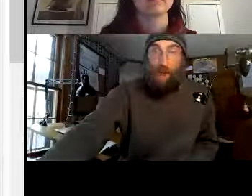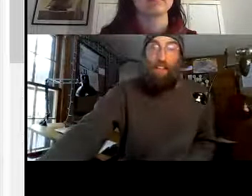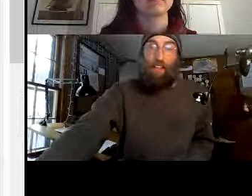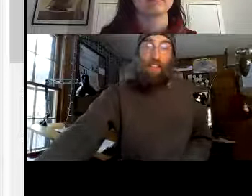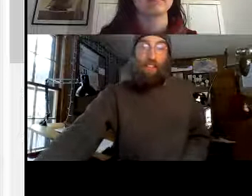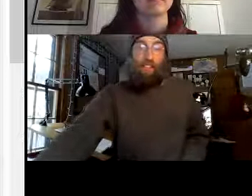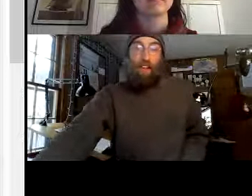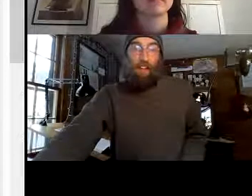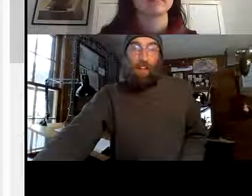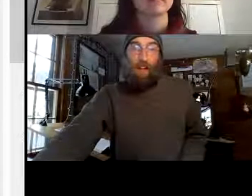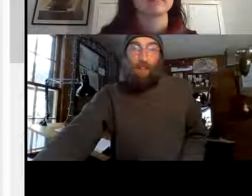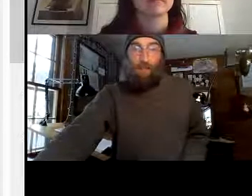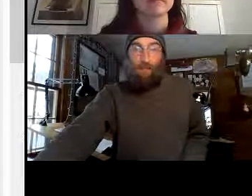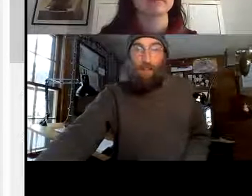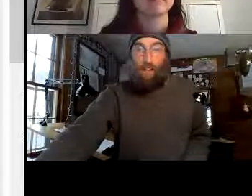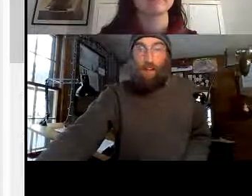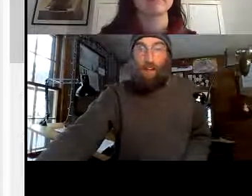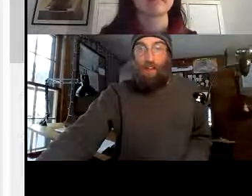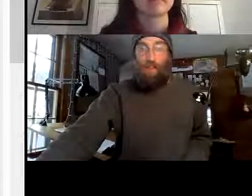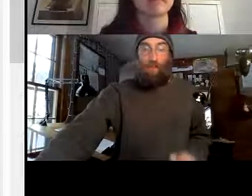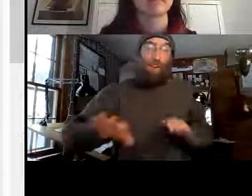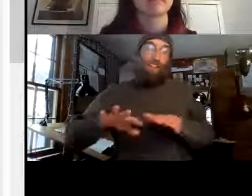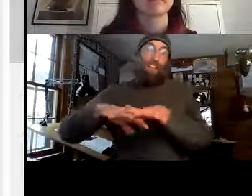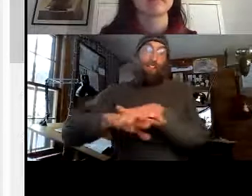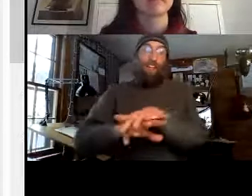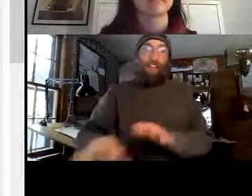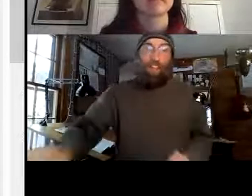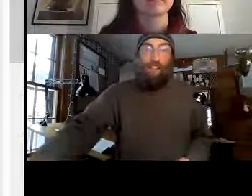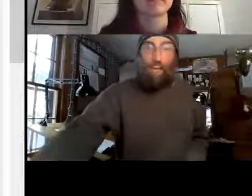battle against the South in Virginia start to intersect,